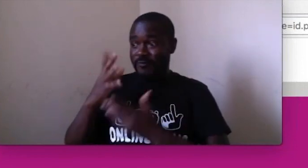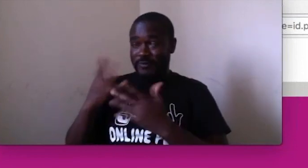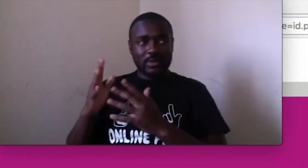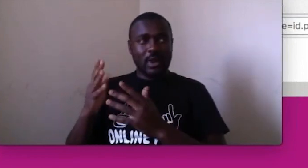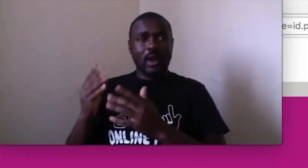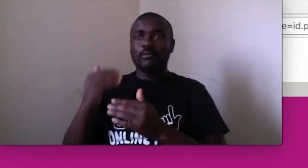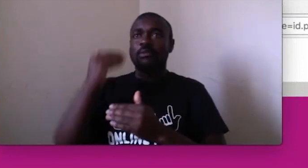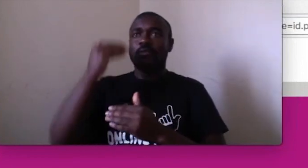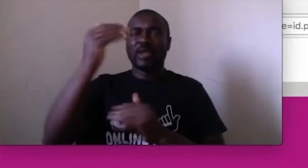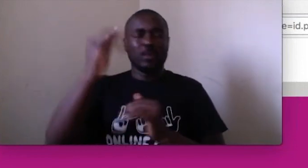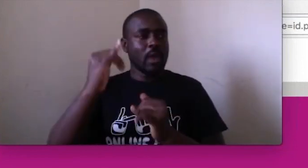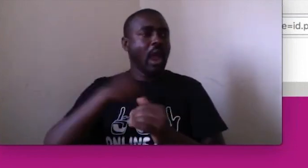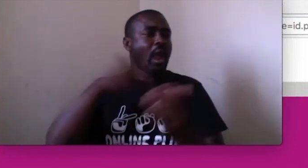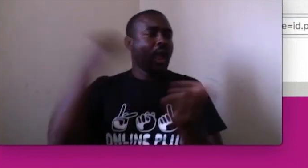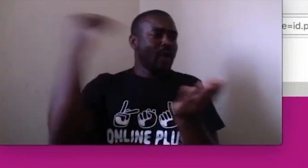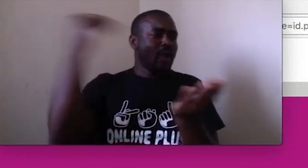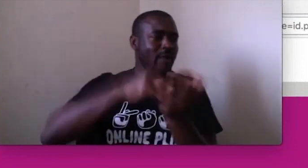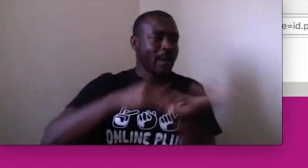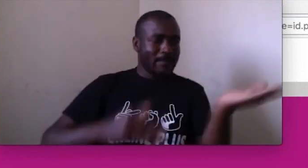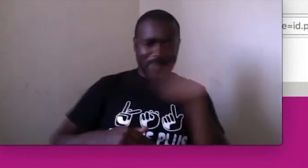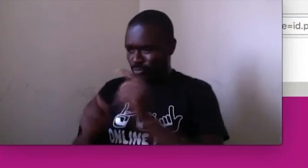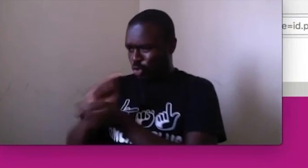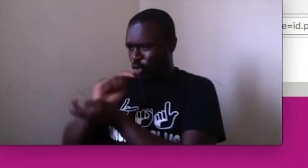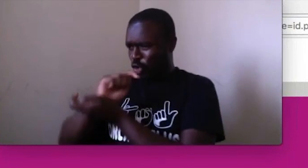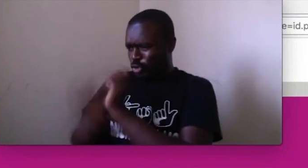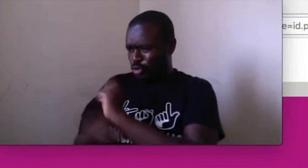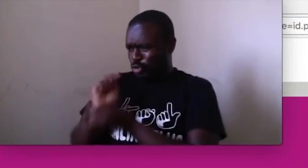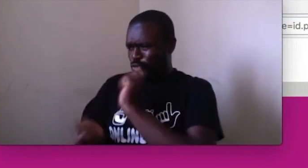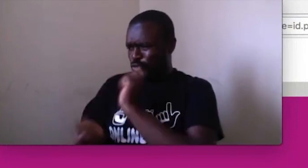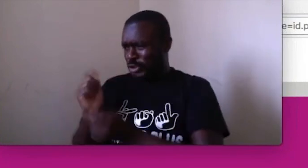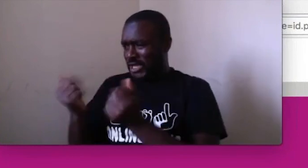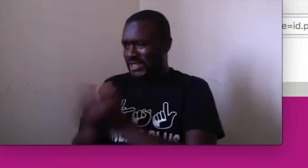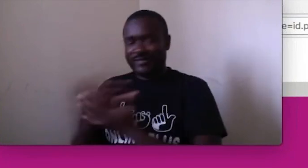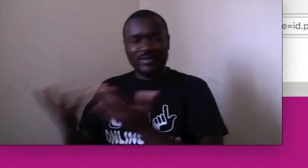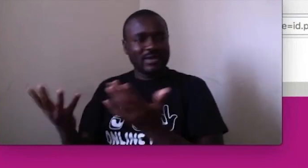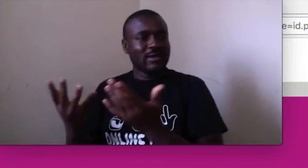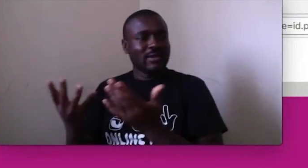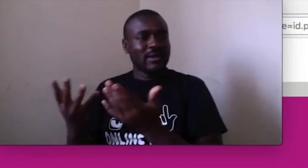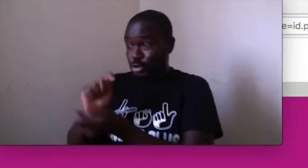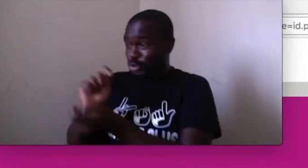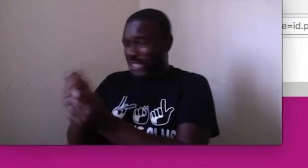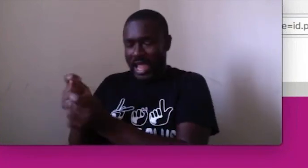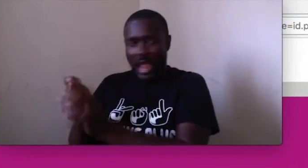also, when the bot was finished I had to come back and change everything